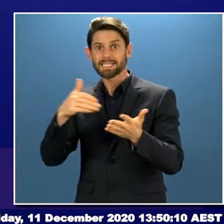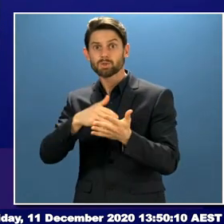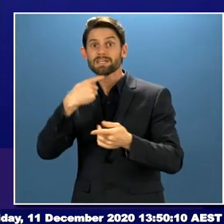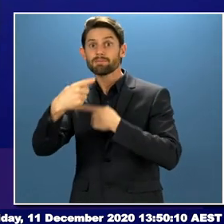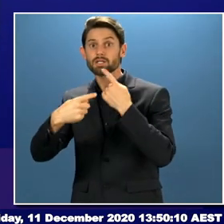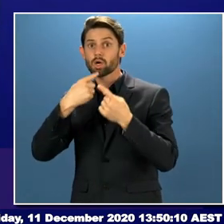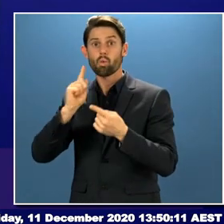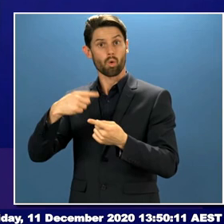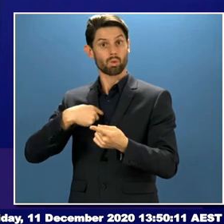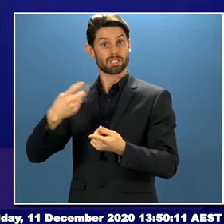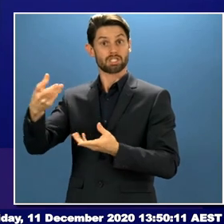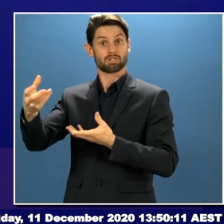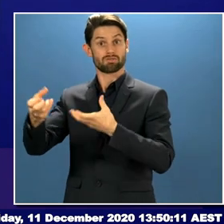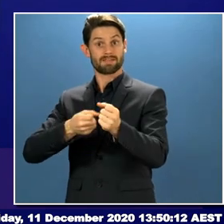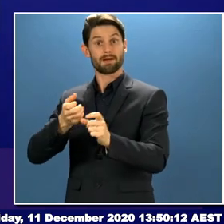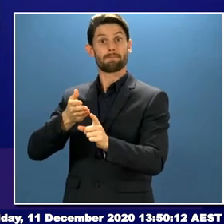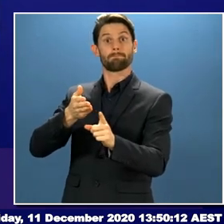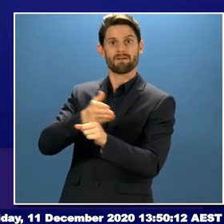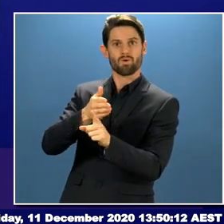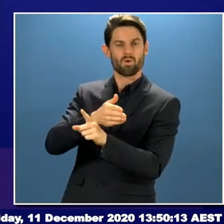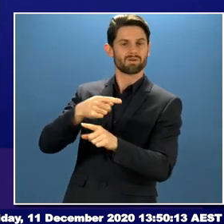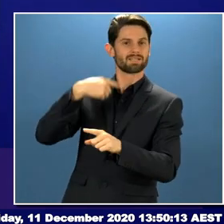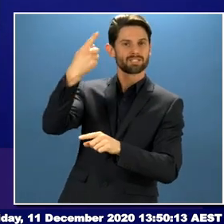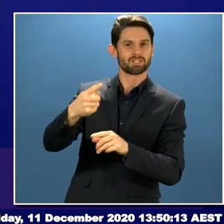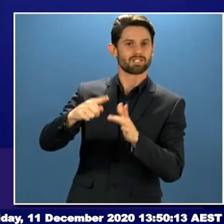on or before 29 January 2021;